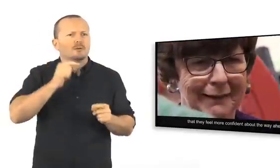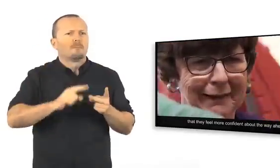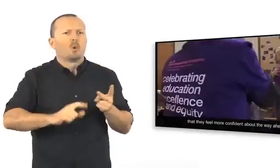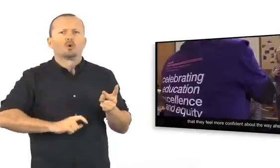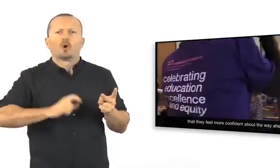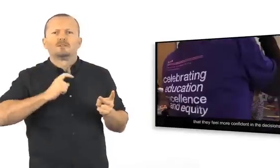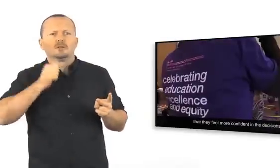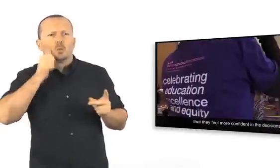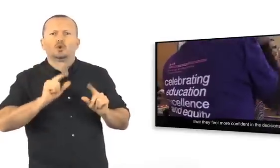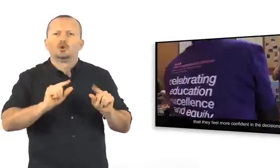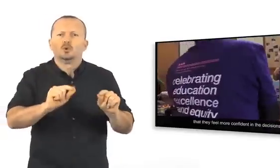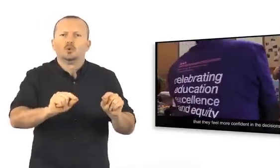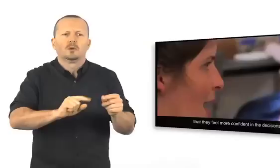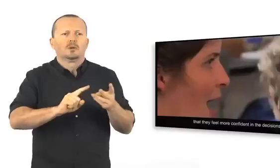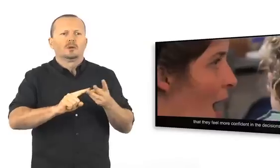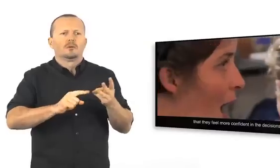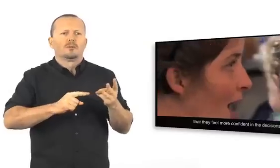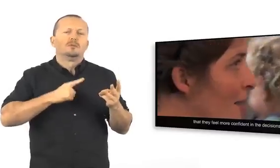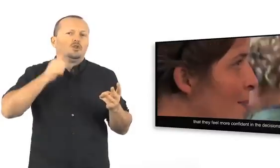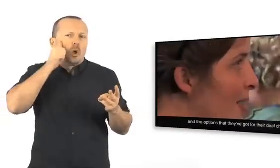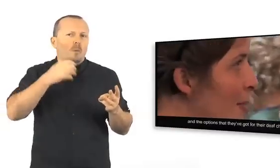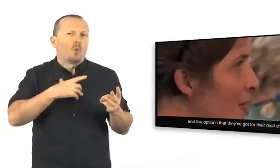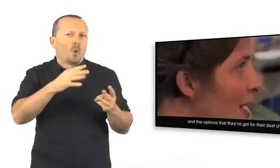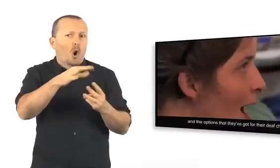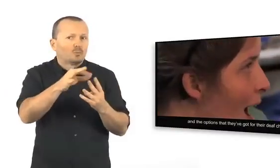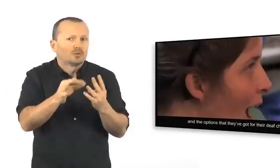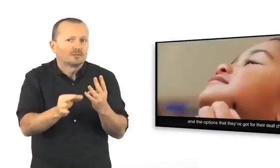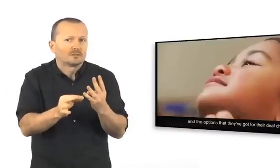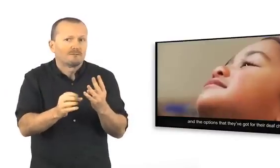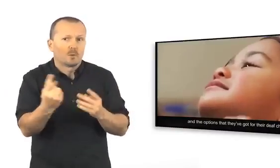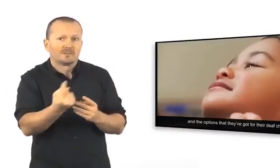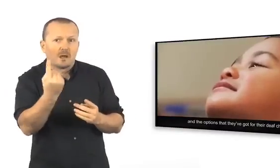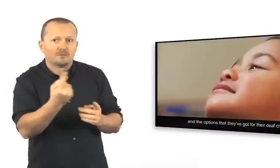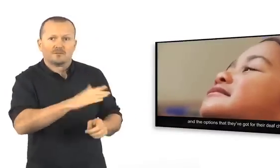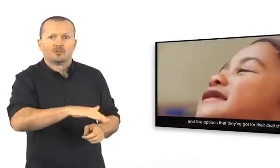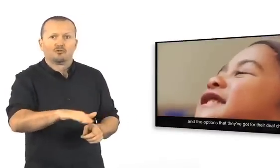about the way ahead, that they feel more confident in the decisions and the options that they’ve got for their deaf child.